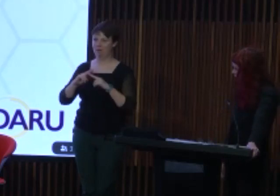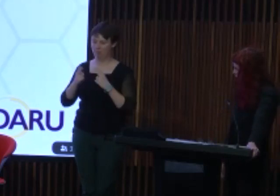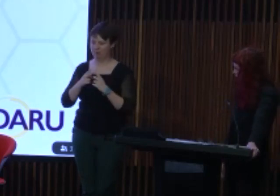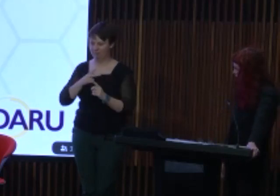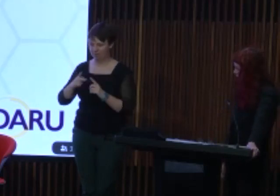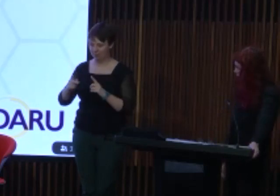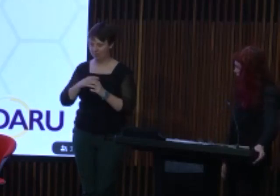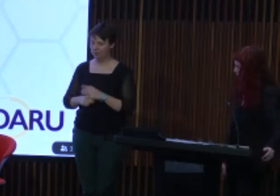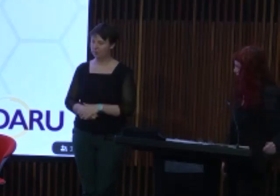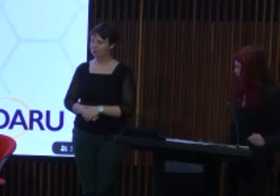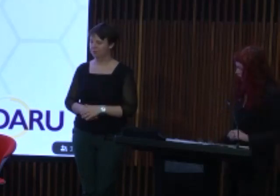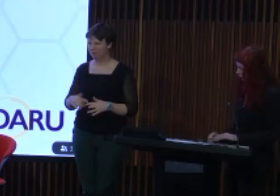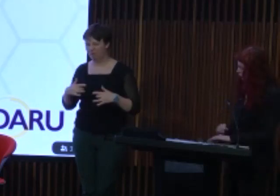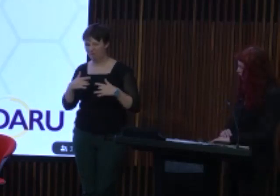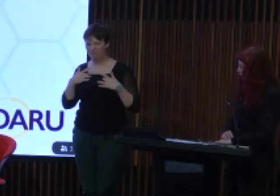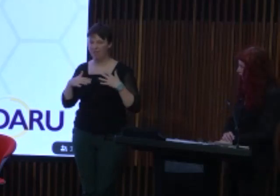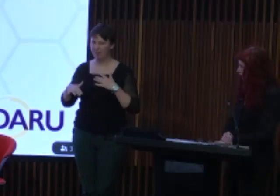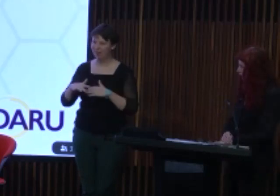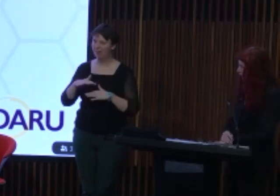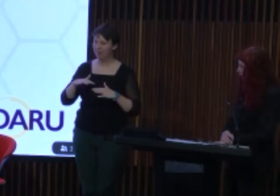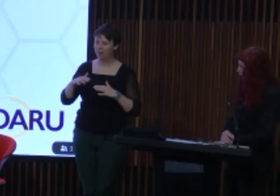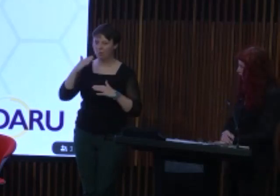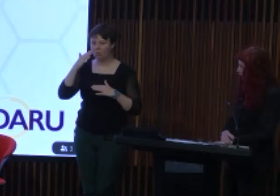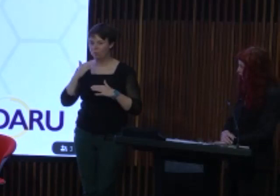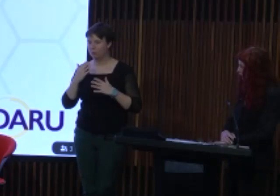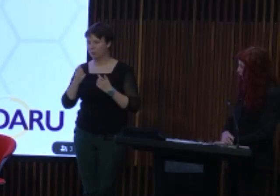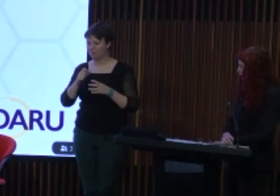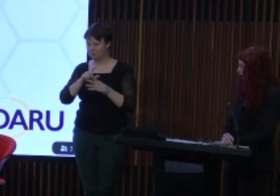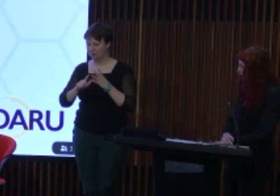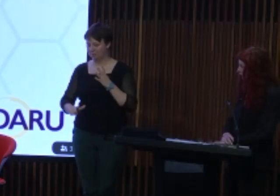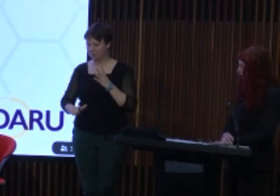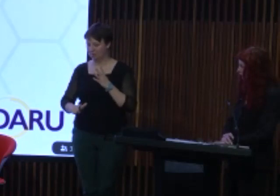women who have a disability, and who are also experiencing family violence, are seen as someone